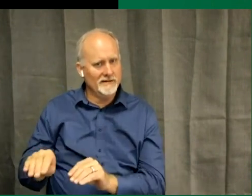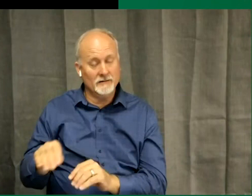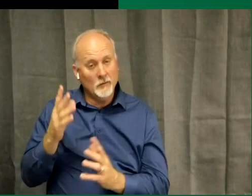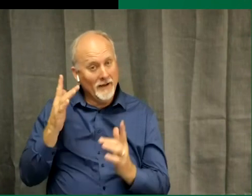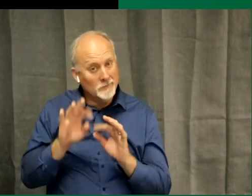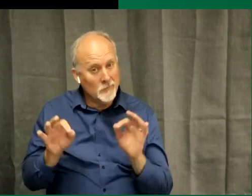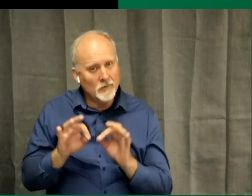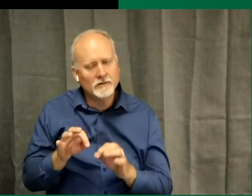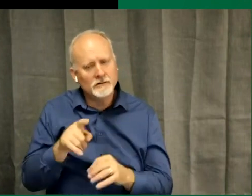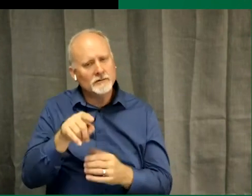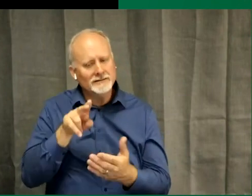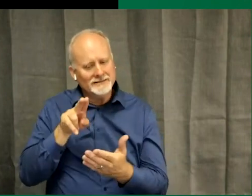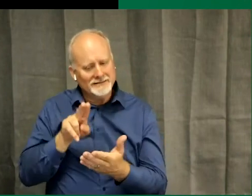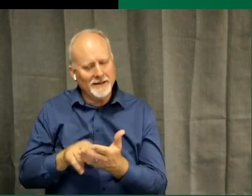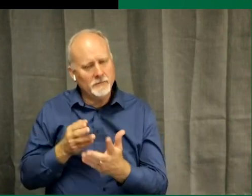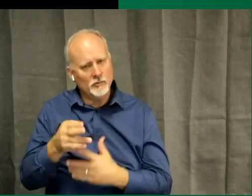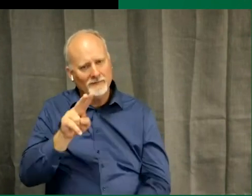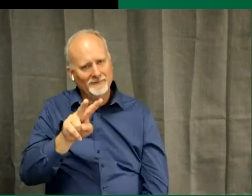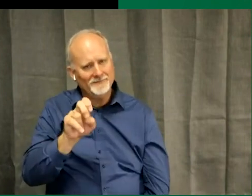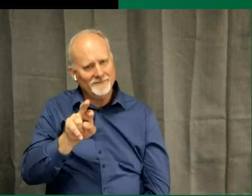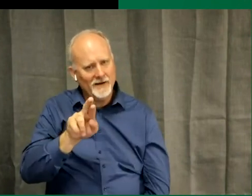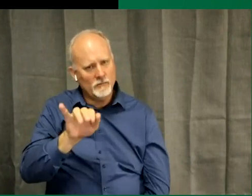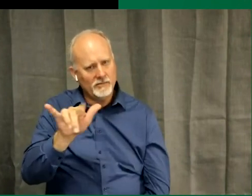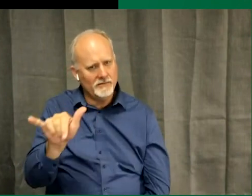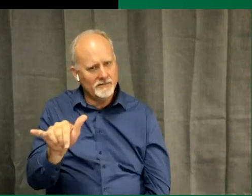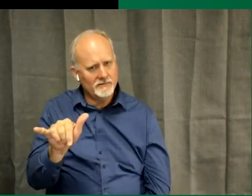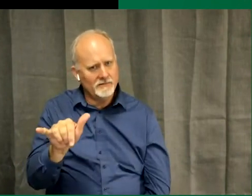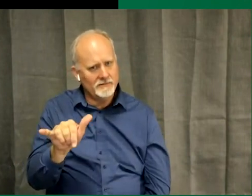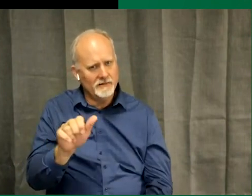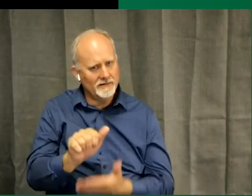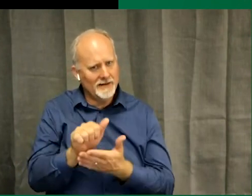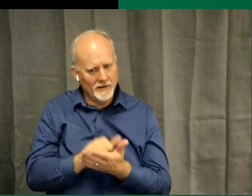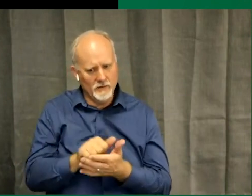want you to sign up through the verily that dr faircloth mentioned account to get your time for